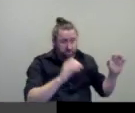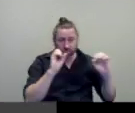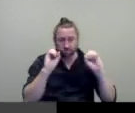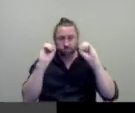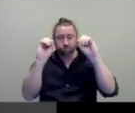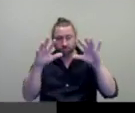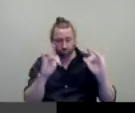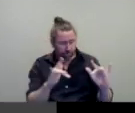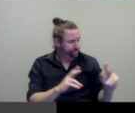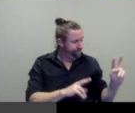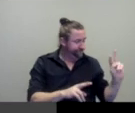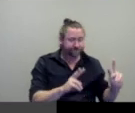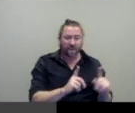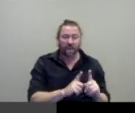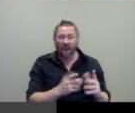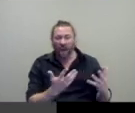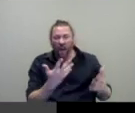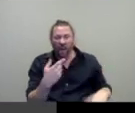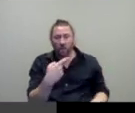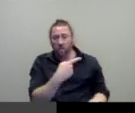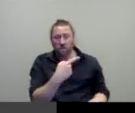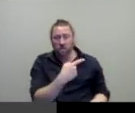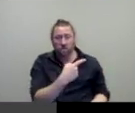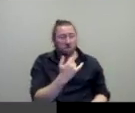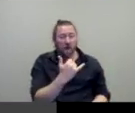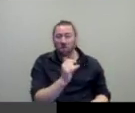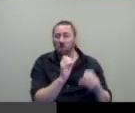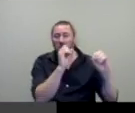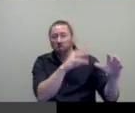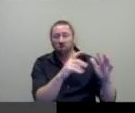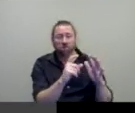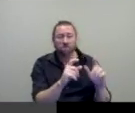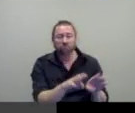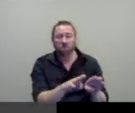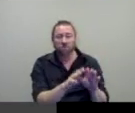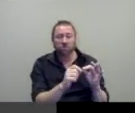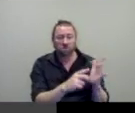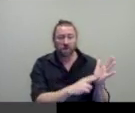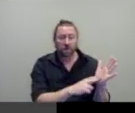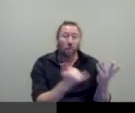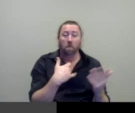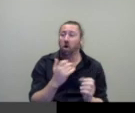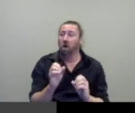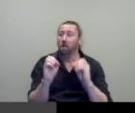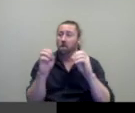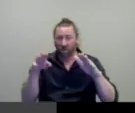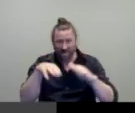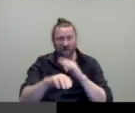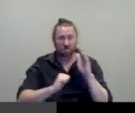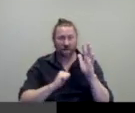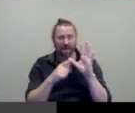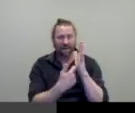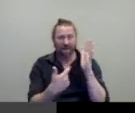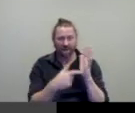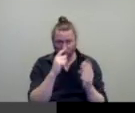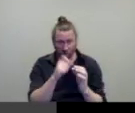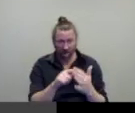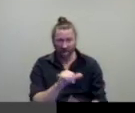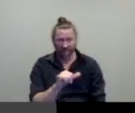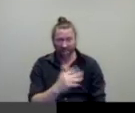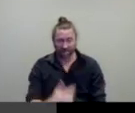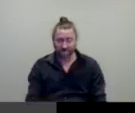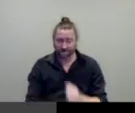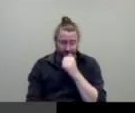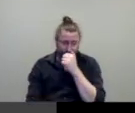an exhibition she once said oh it might go in the dumpster or it might go somewhere when asked about